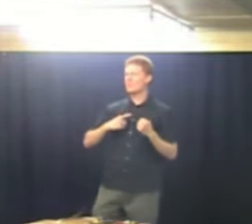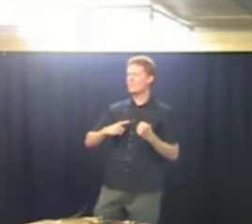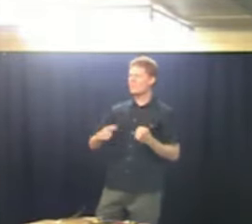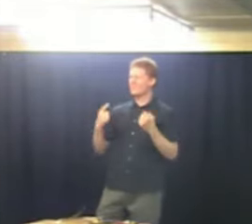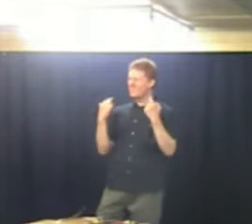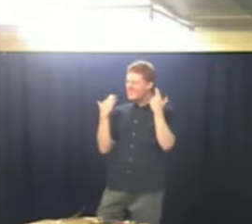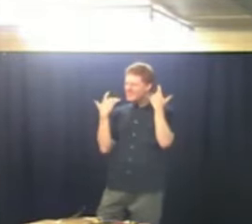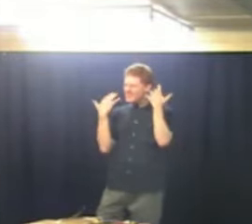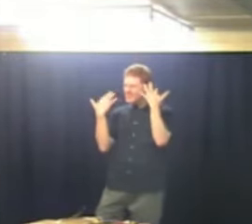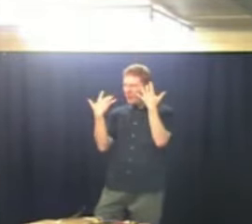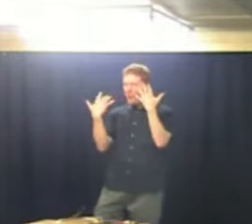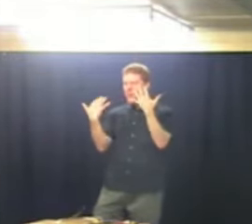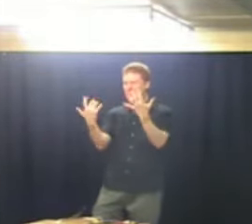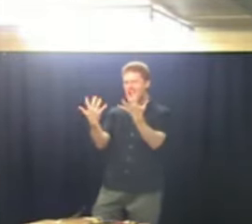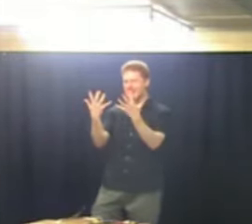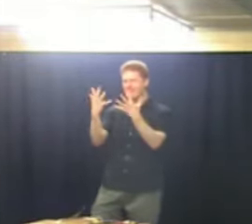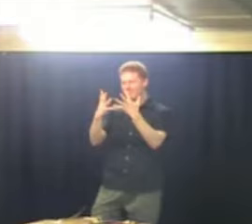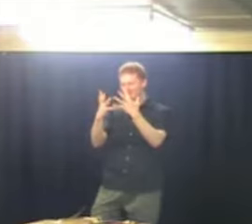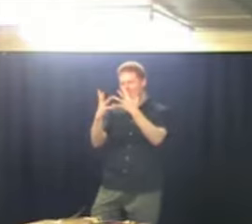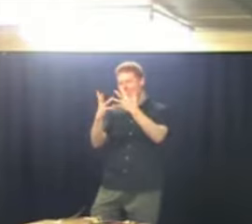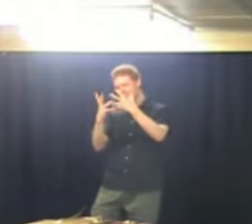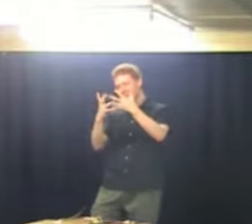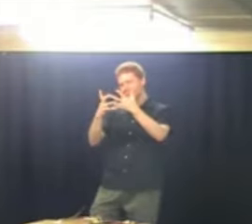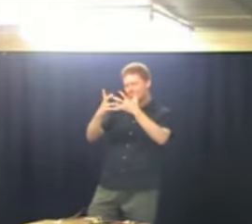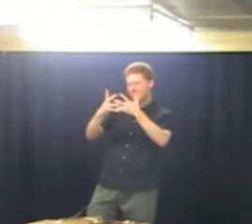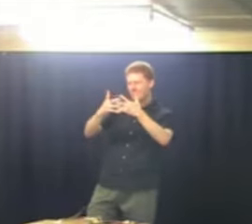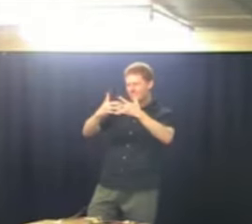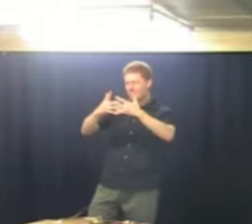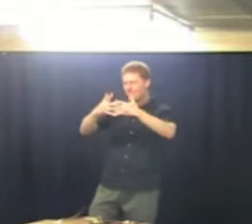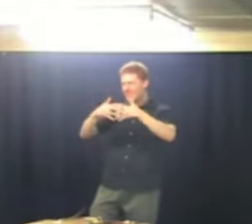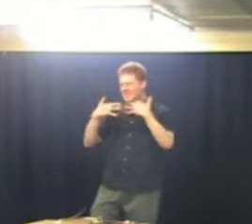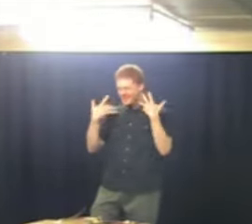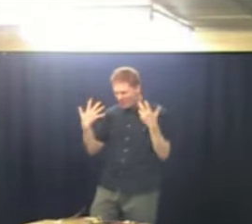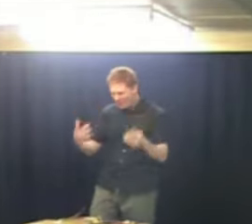Why is it so strong? Because there are sooo many pages on top of each other